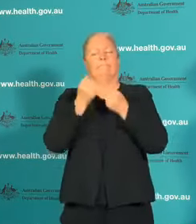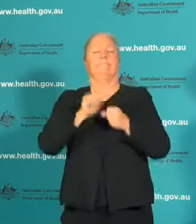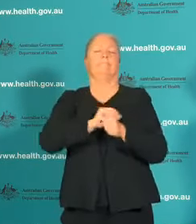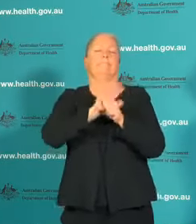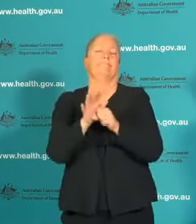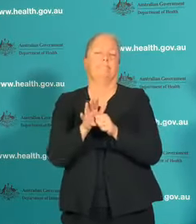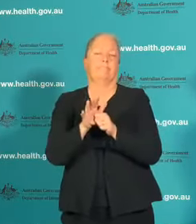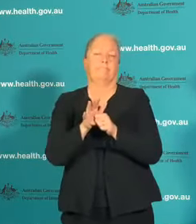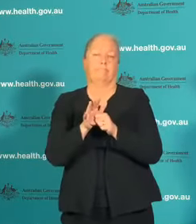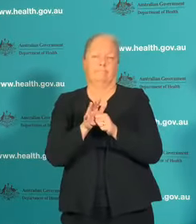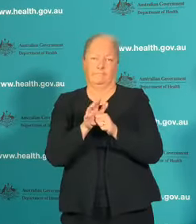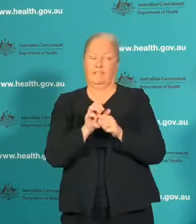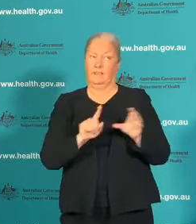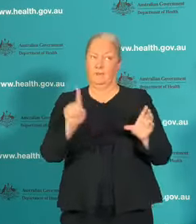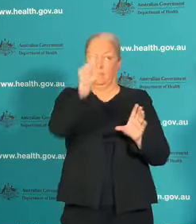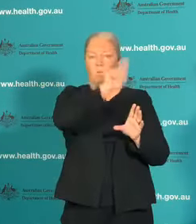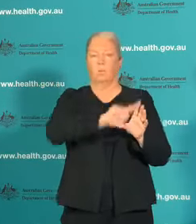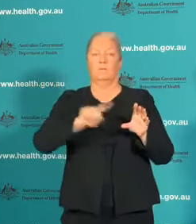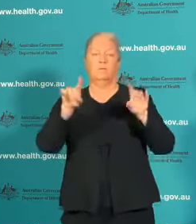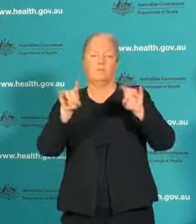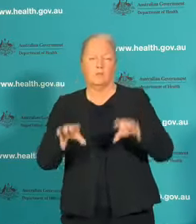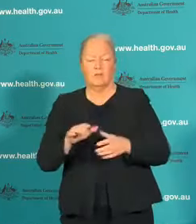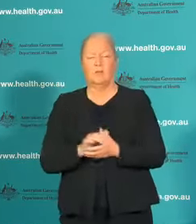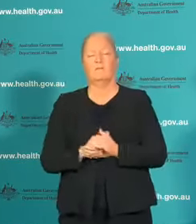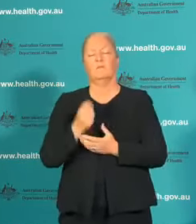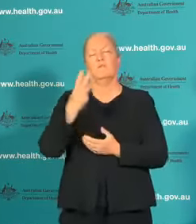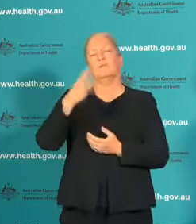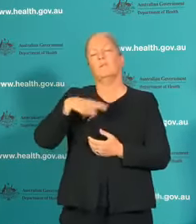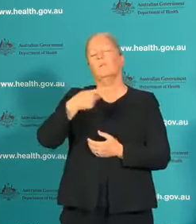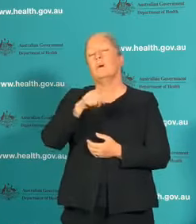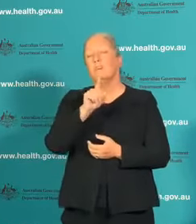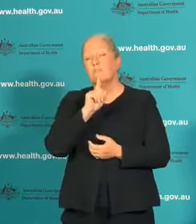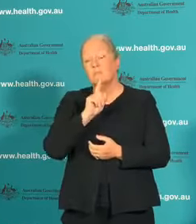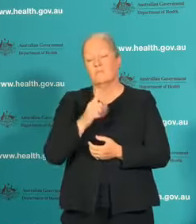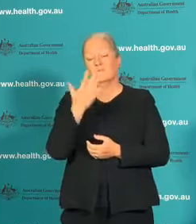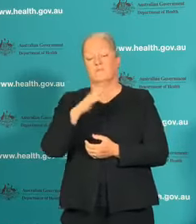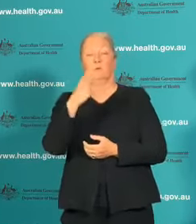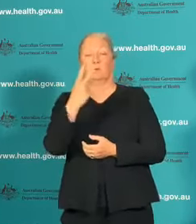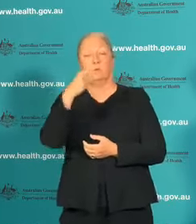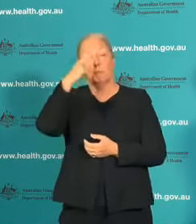in Australia. They've been 3,152 people diagnosed with